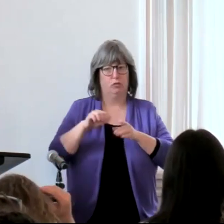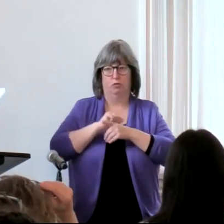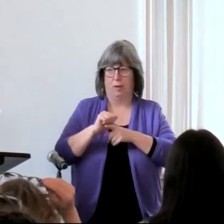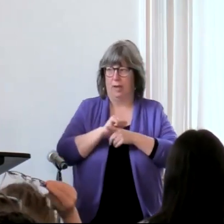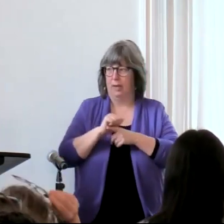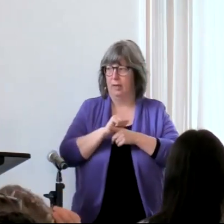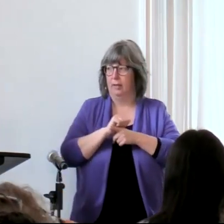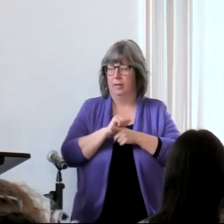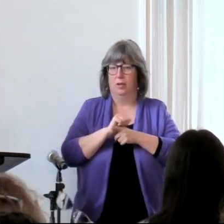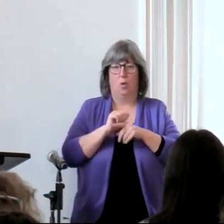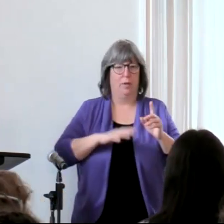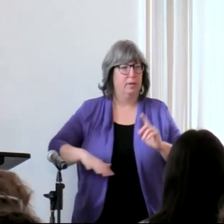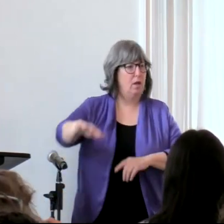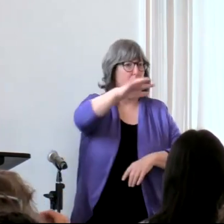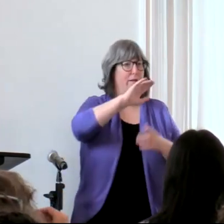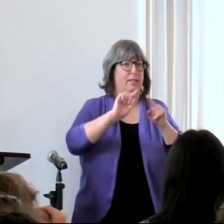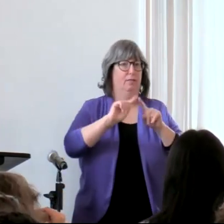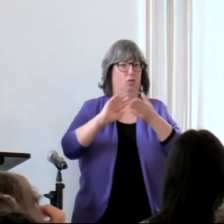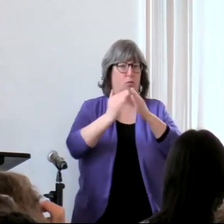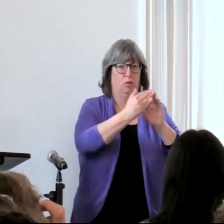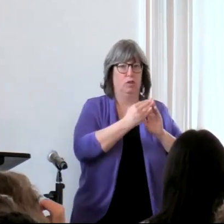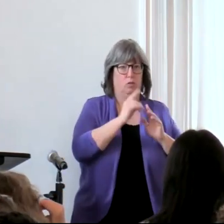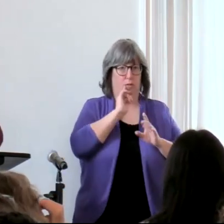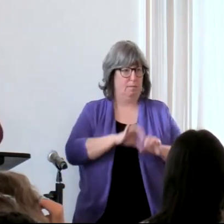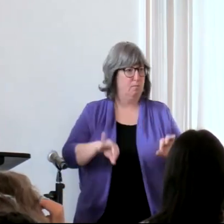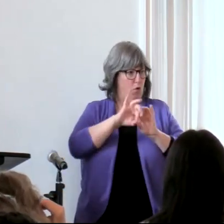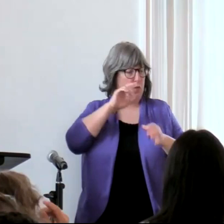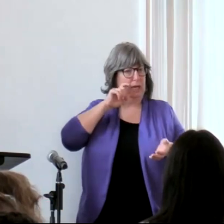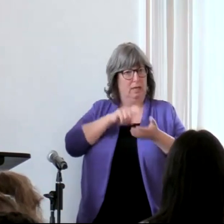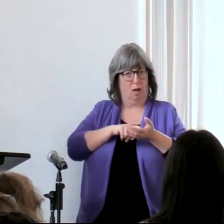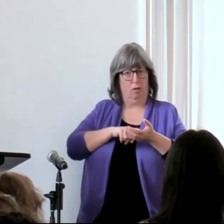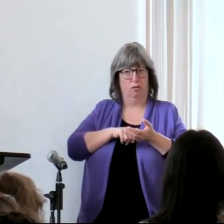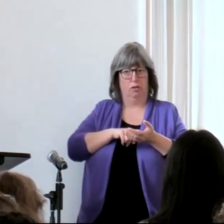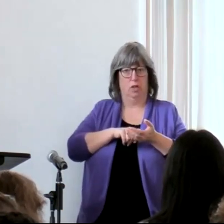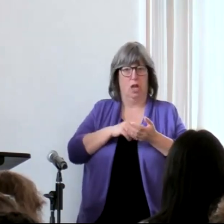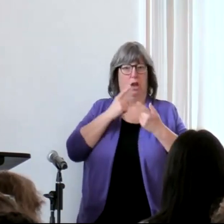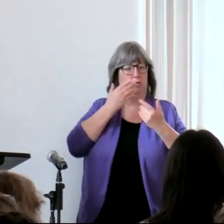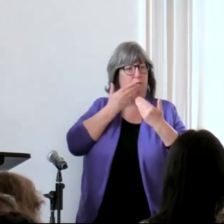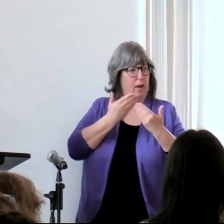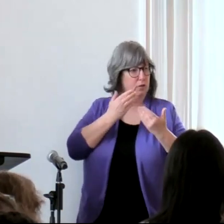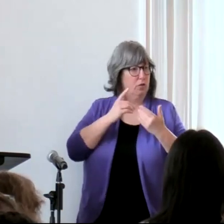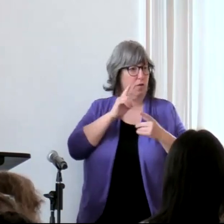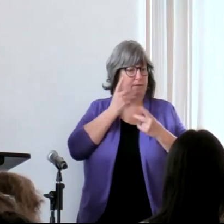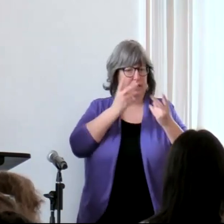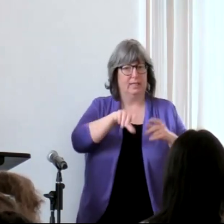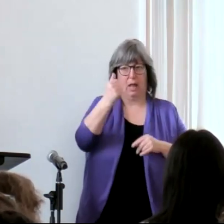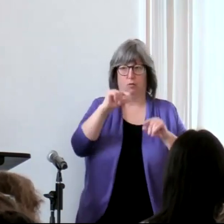with surrounding communities So it's greatly important to acknowledge and show gratitude to visiting other groups' areas